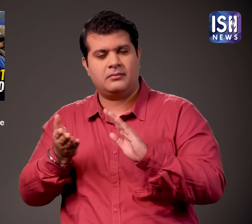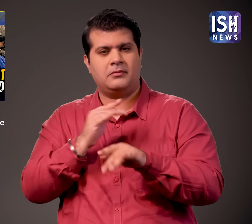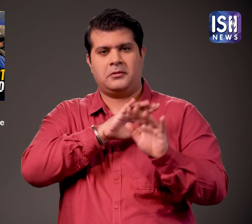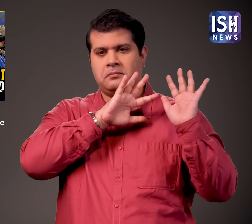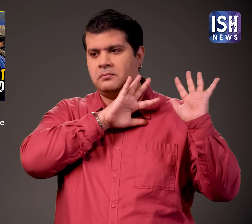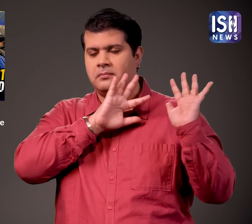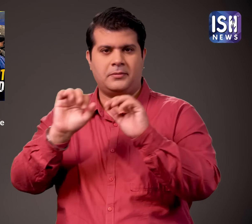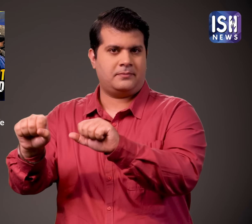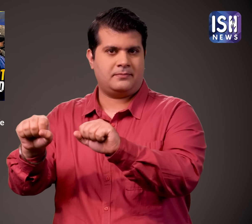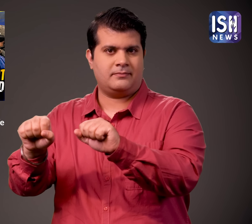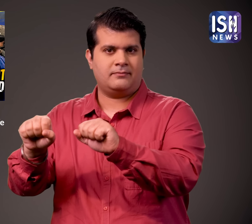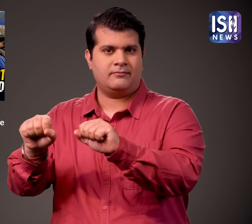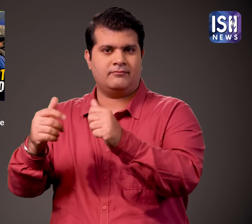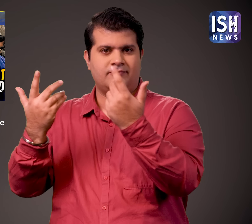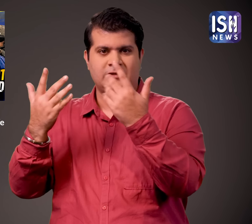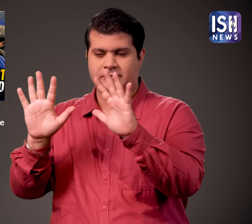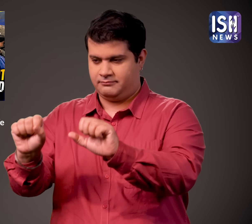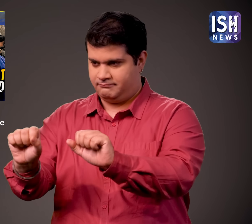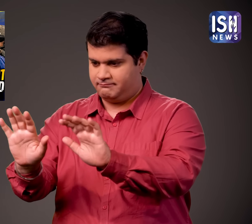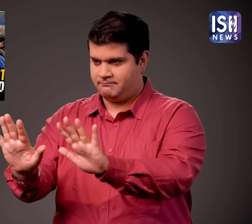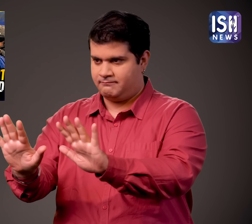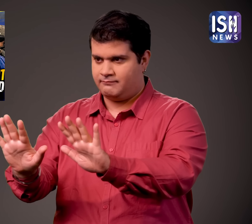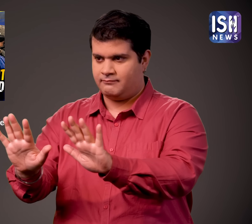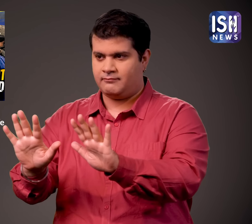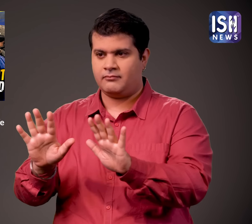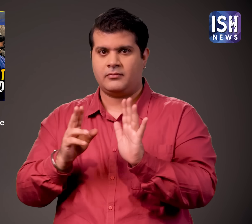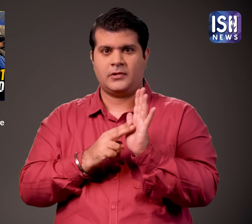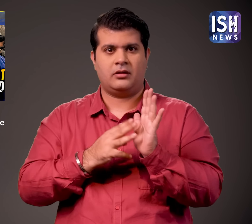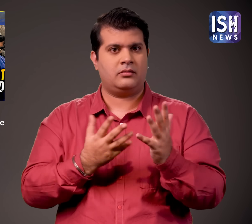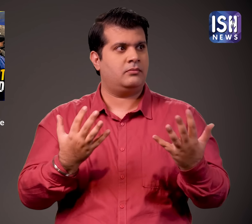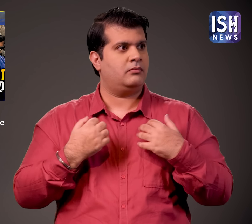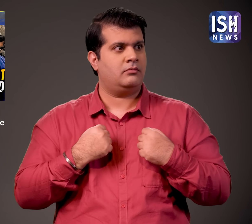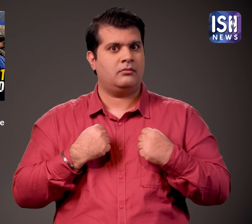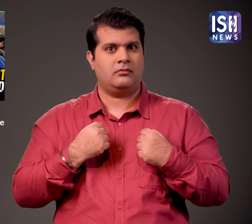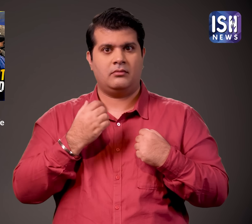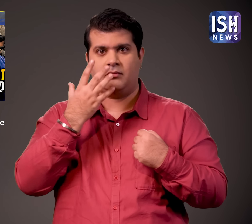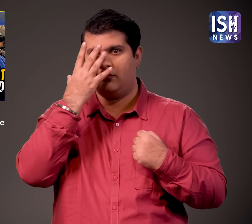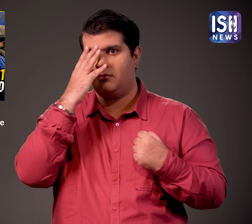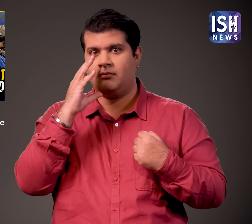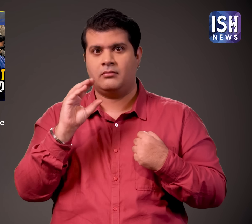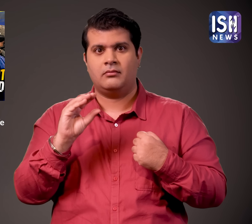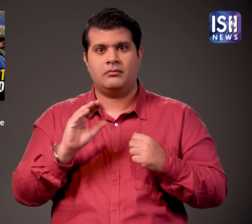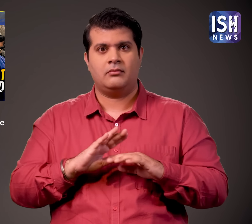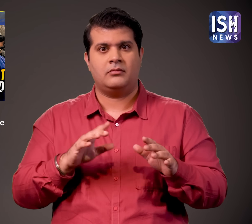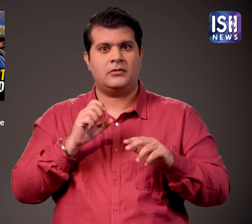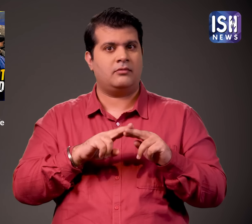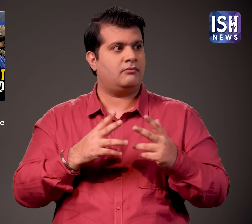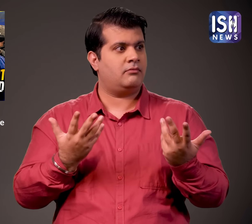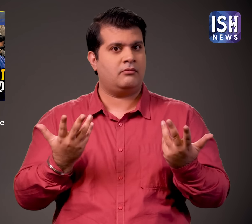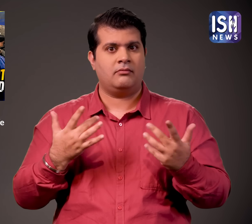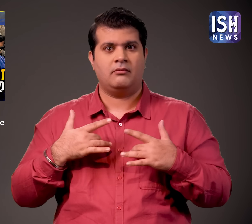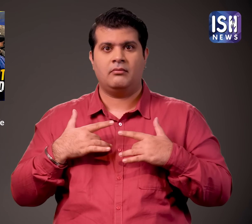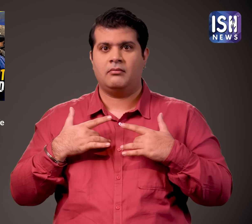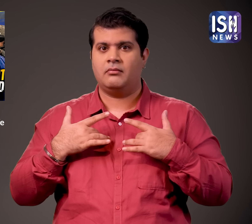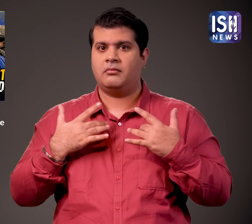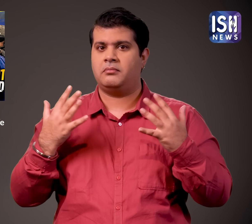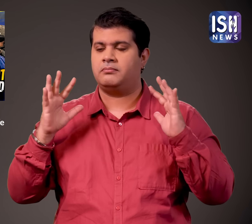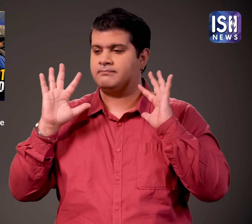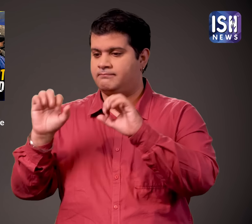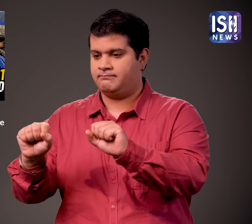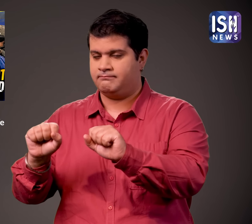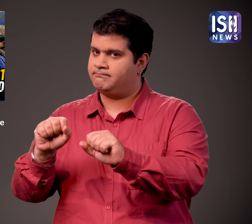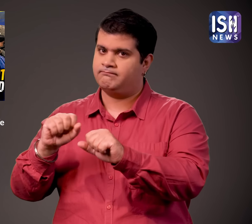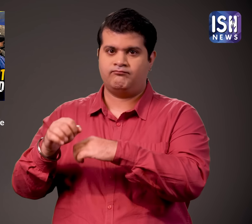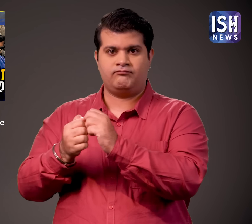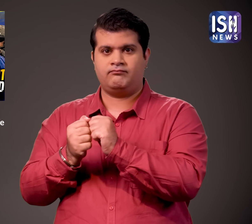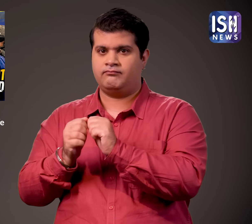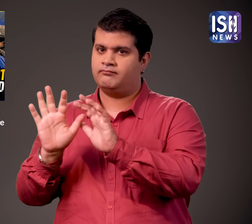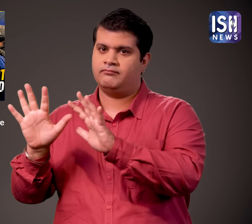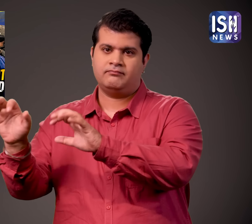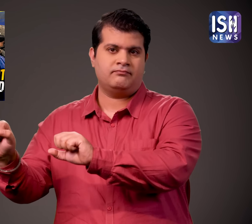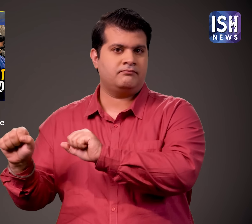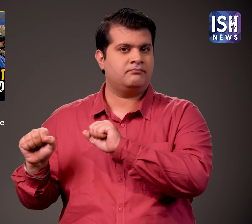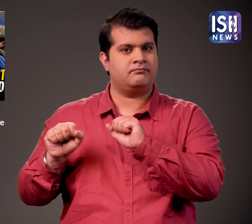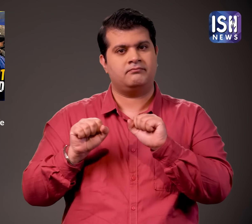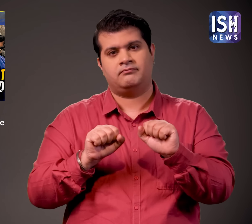However, they were caught right before. Maduro and Flores were in a state of disbelief.